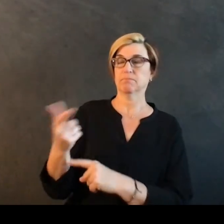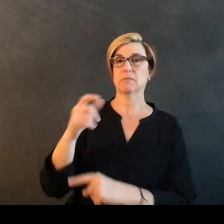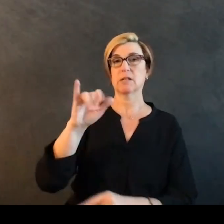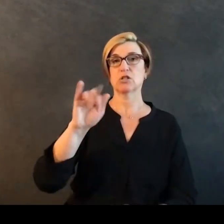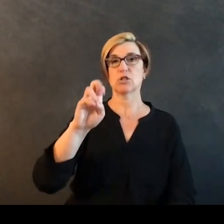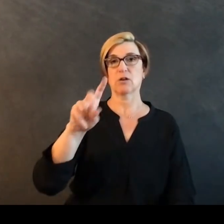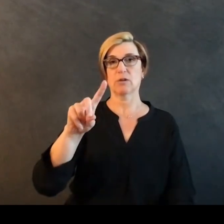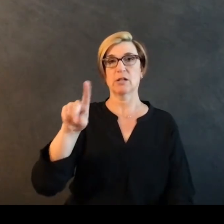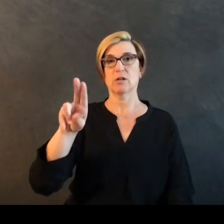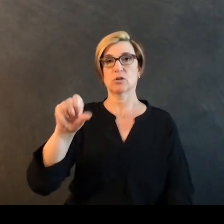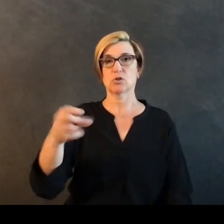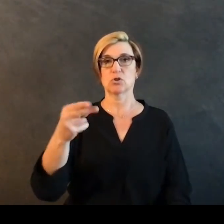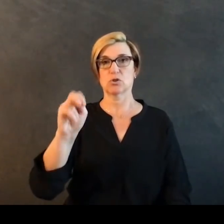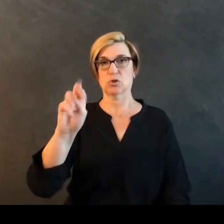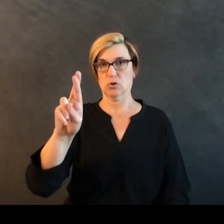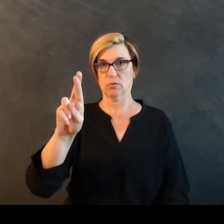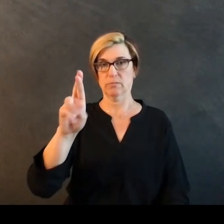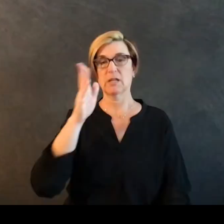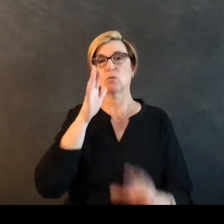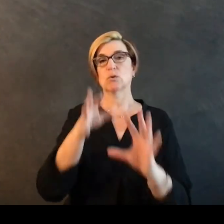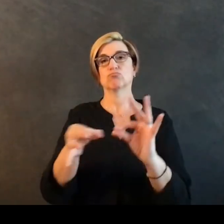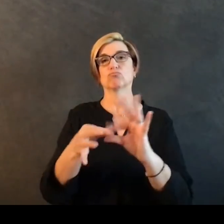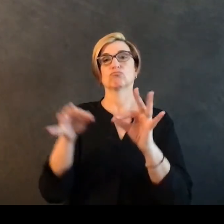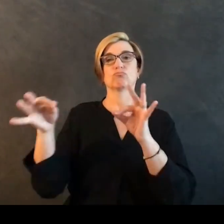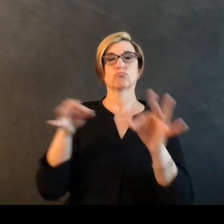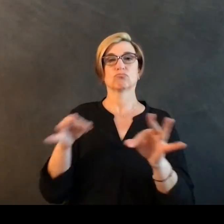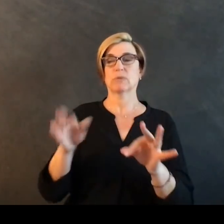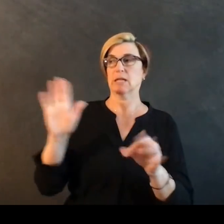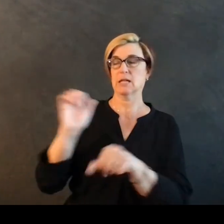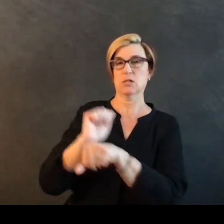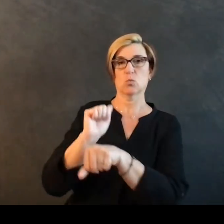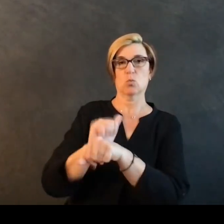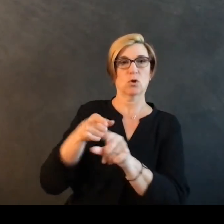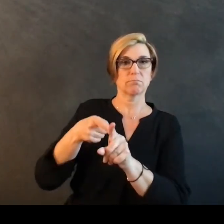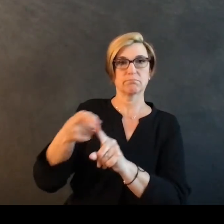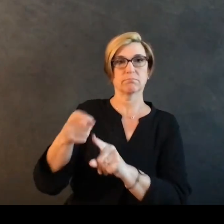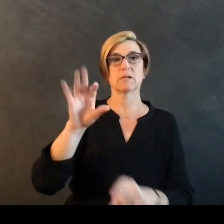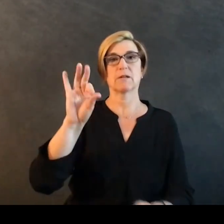he's been doing working with FEMA on ensuring a strong supply chain to meet